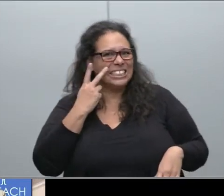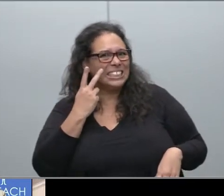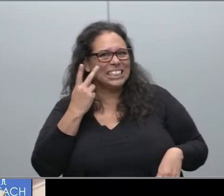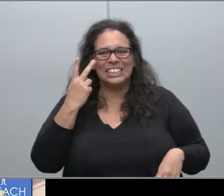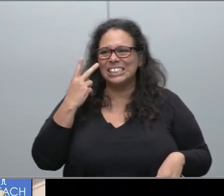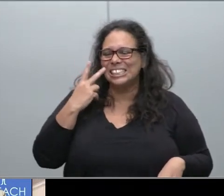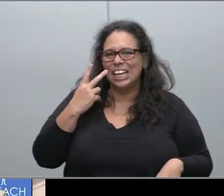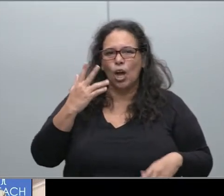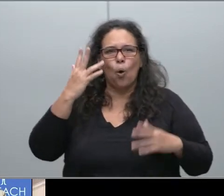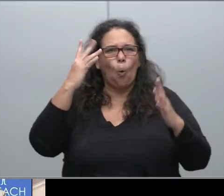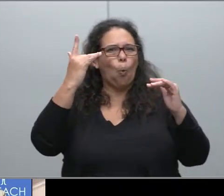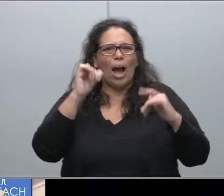So stay tuned.